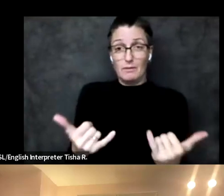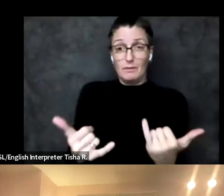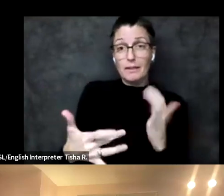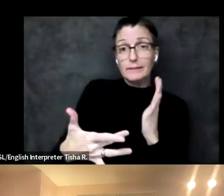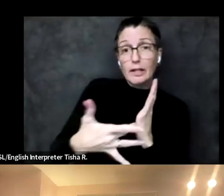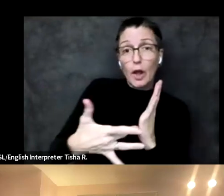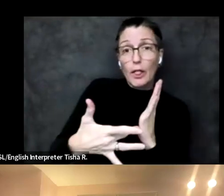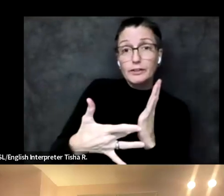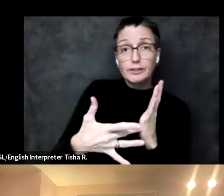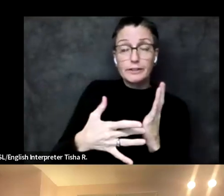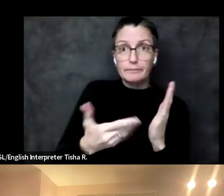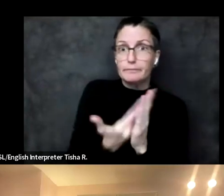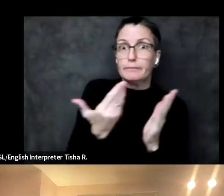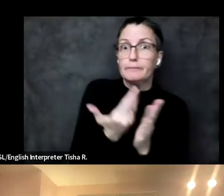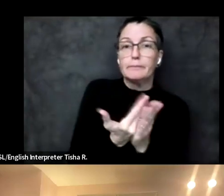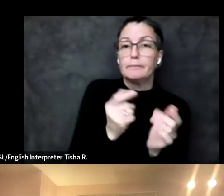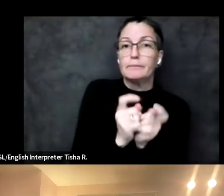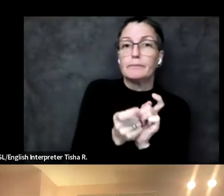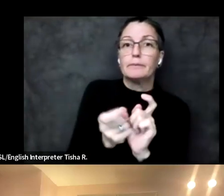So like when I first started, it was like with,